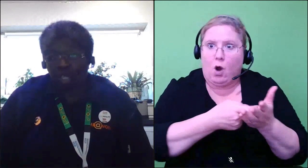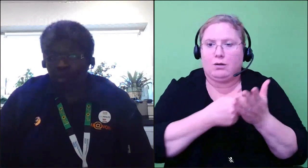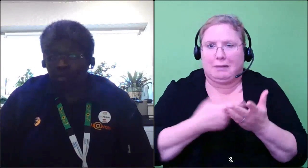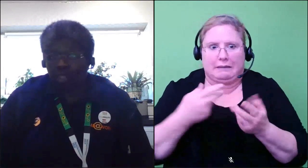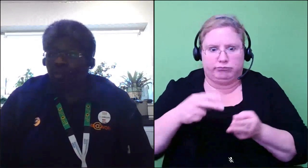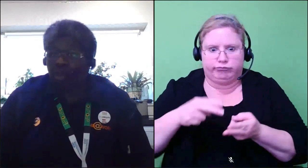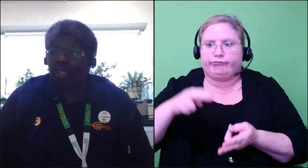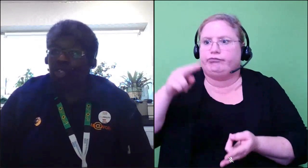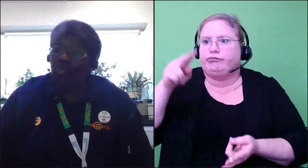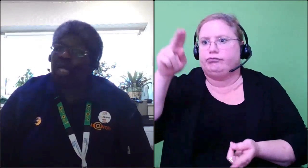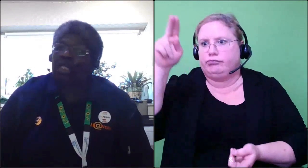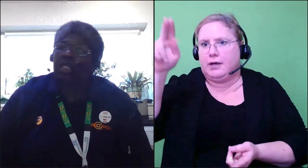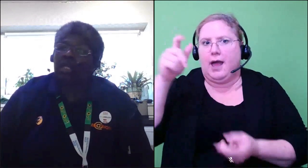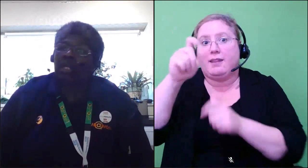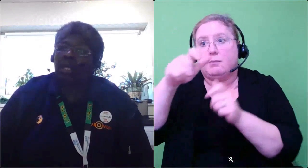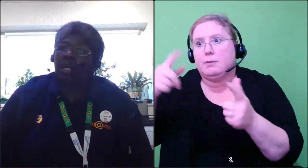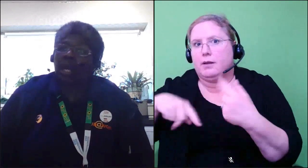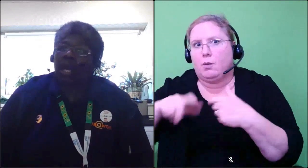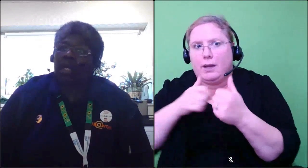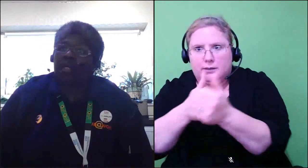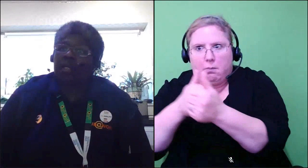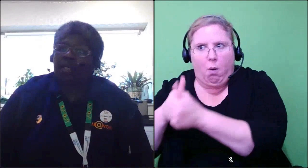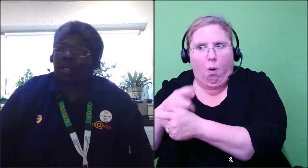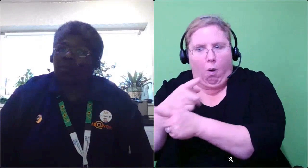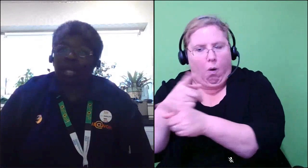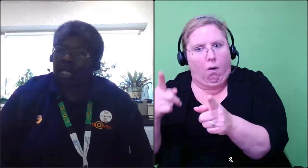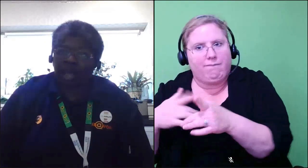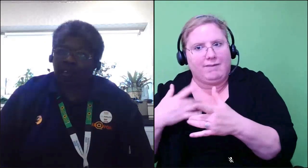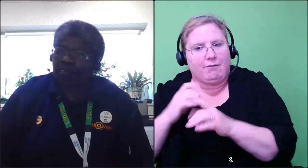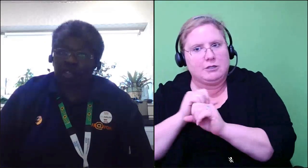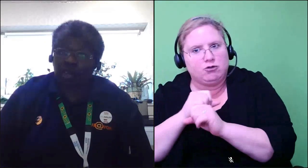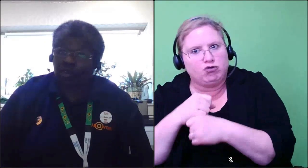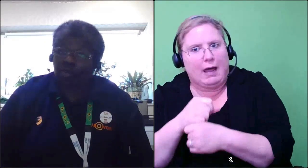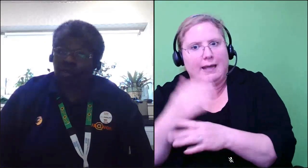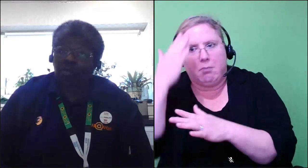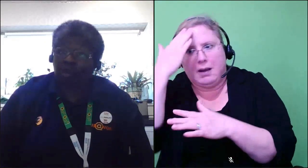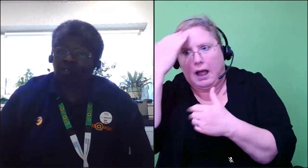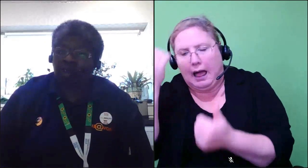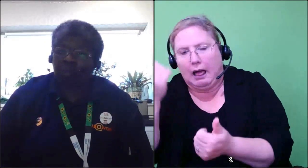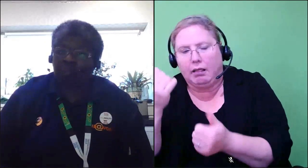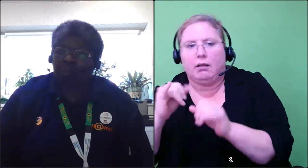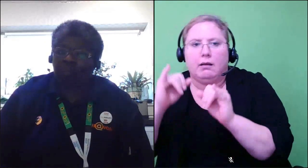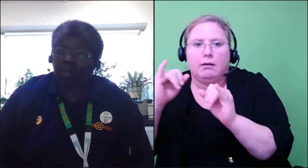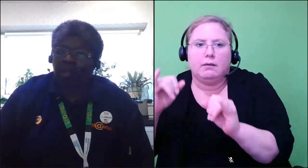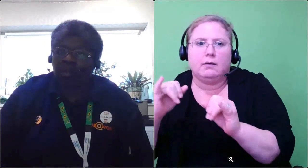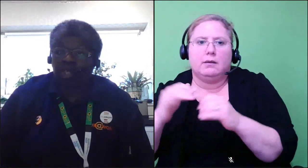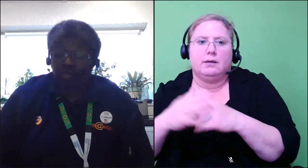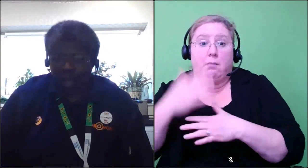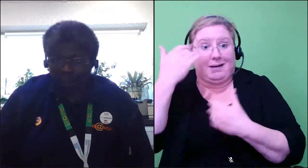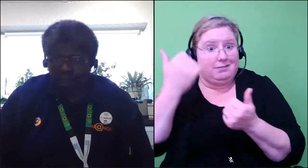in the community are very stressed, and mental health has gone through the roof.